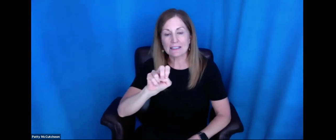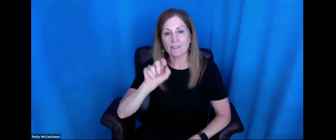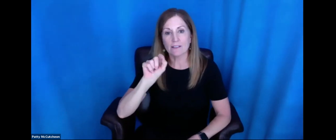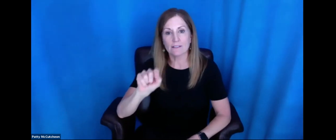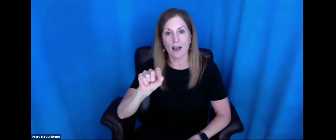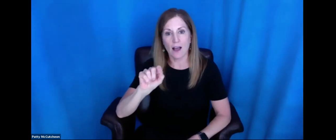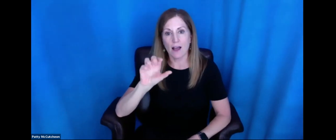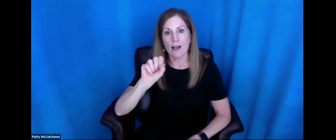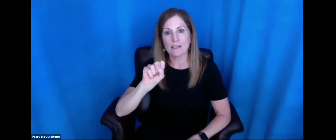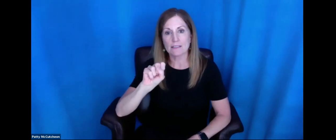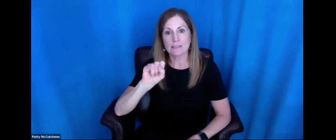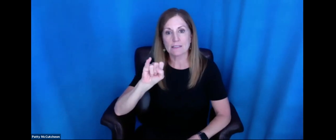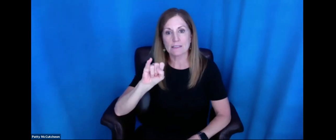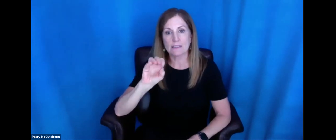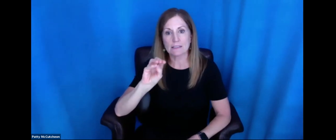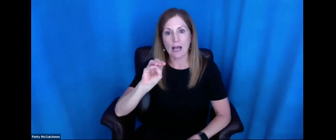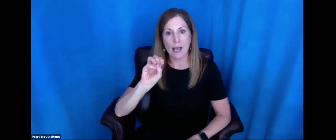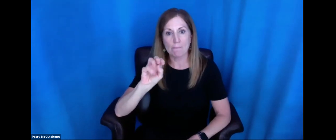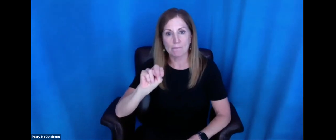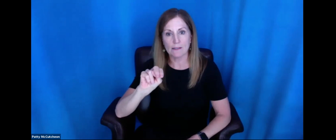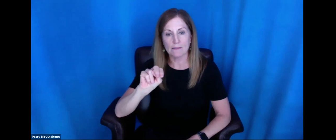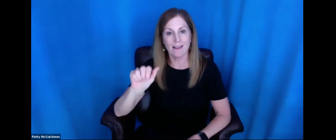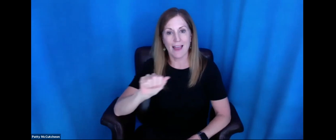Steve.Simon@state.mn.us.